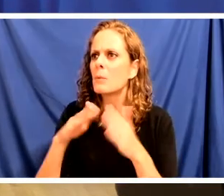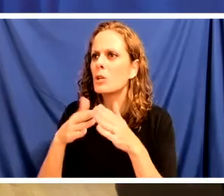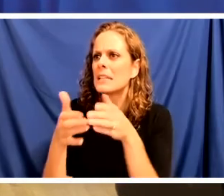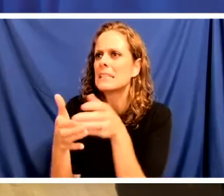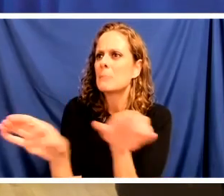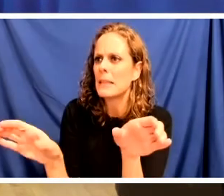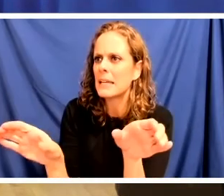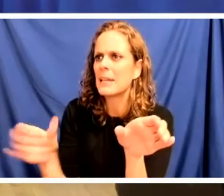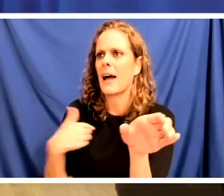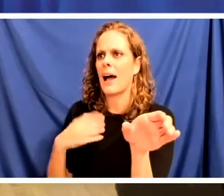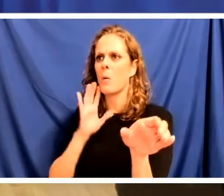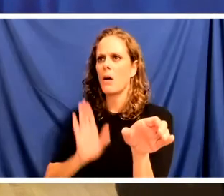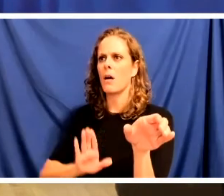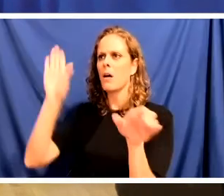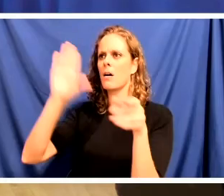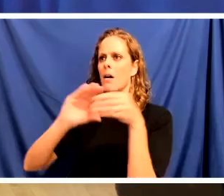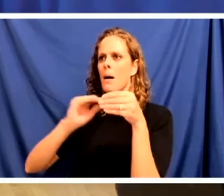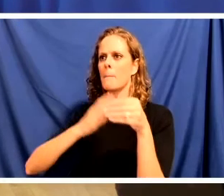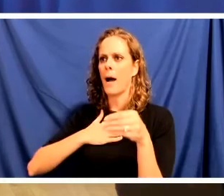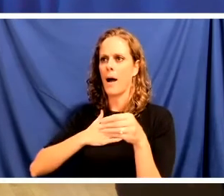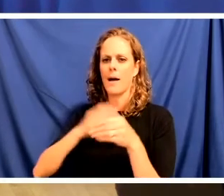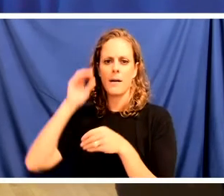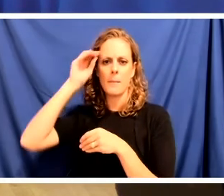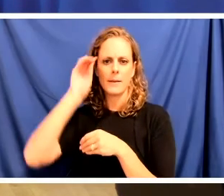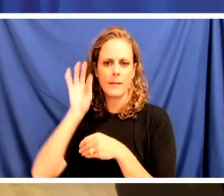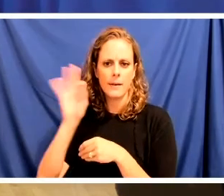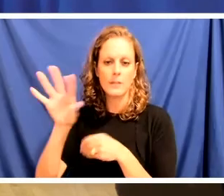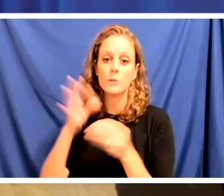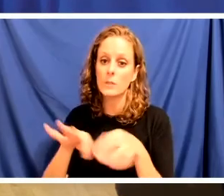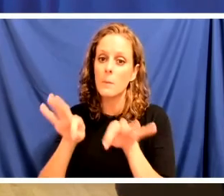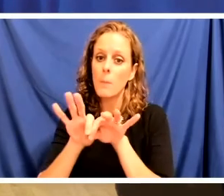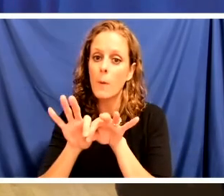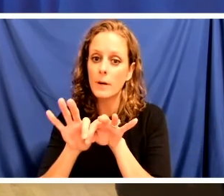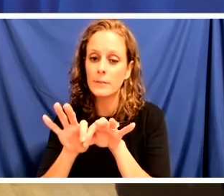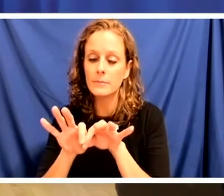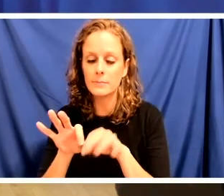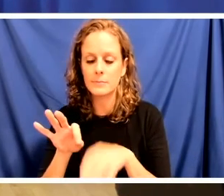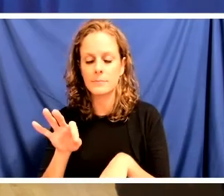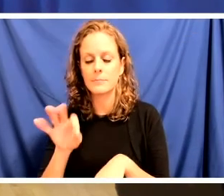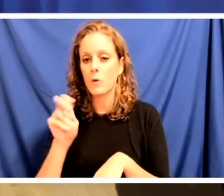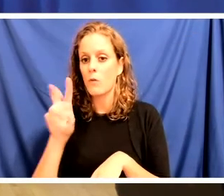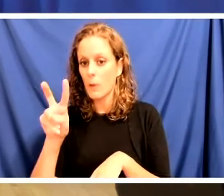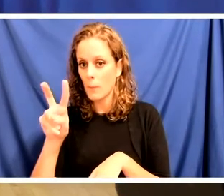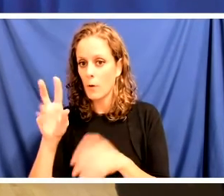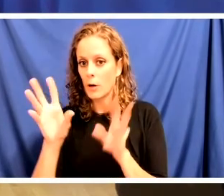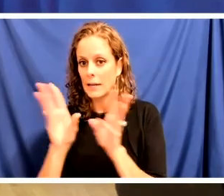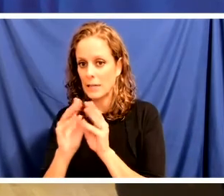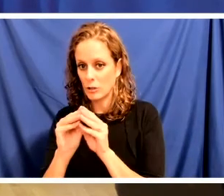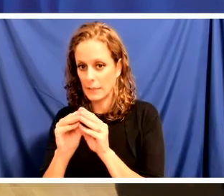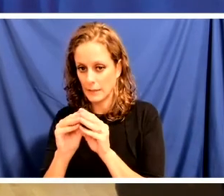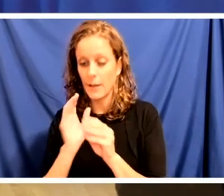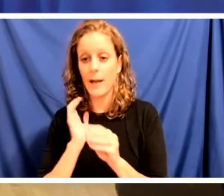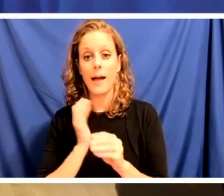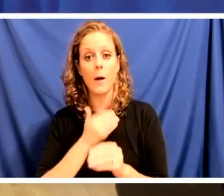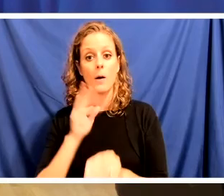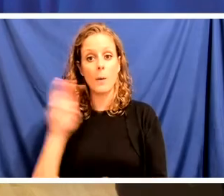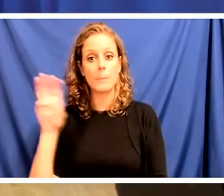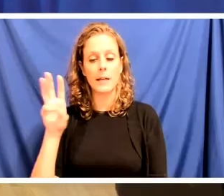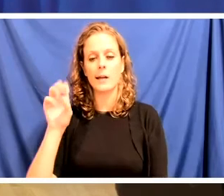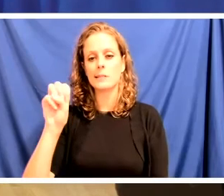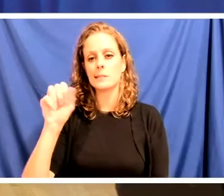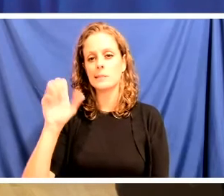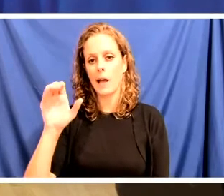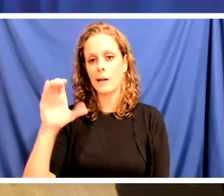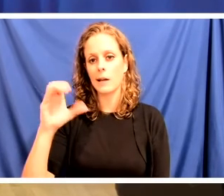it's going to be really important to watch that so we do have the full list of hearings on our website at SAC county.net slash redistricting.